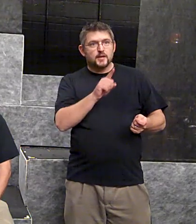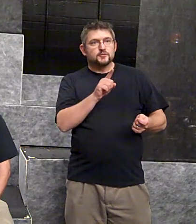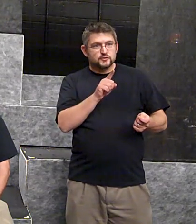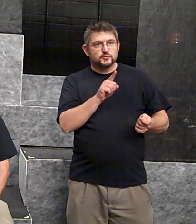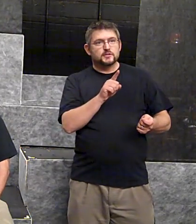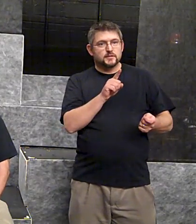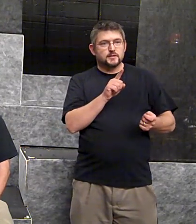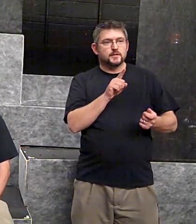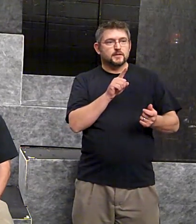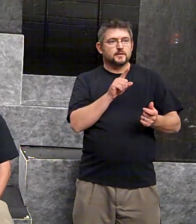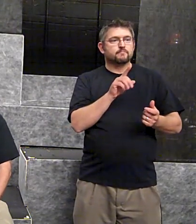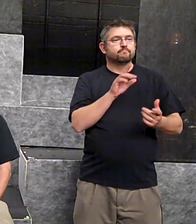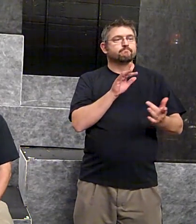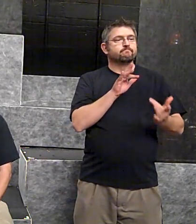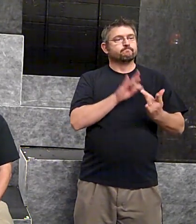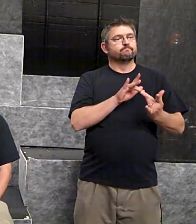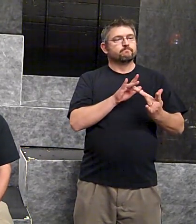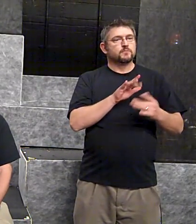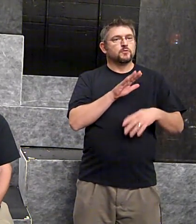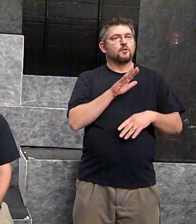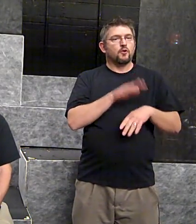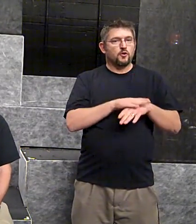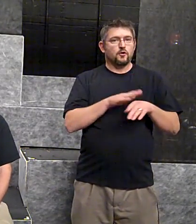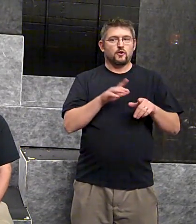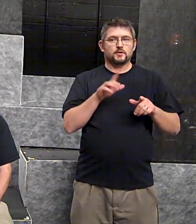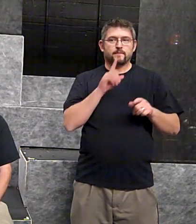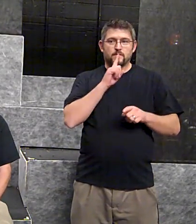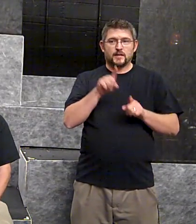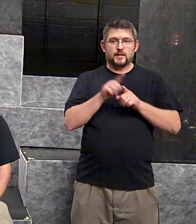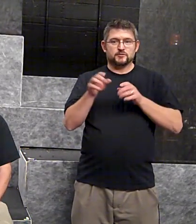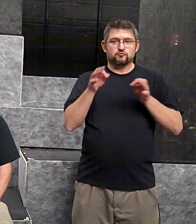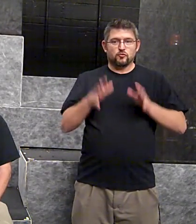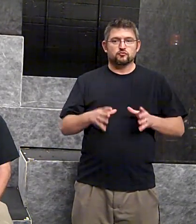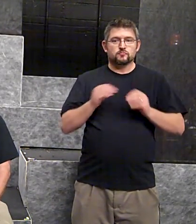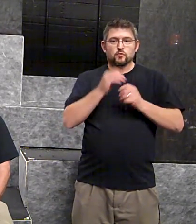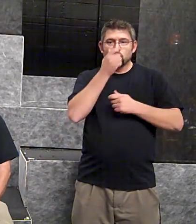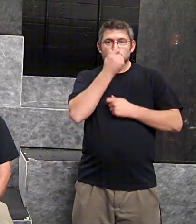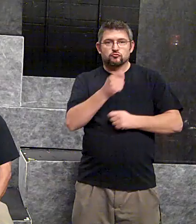the fact that as a director I'm much more interested in movement